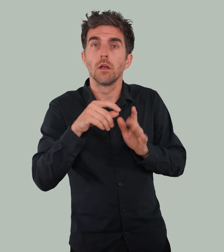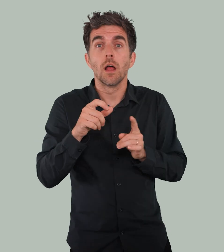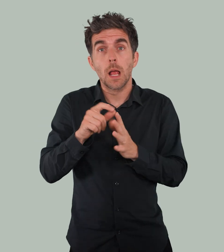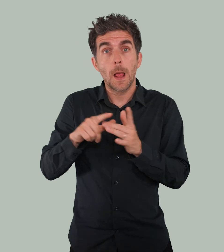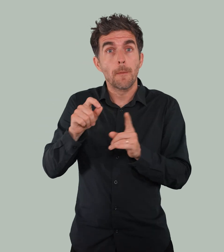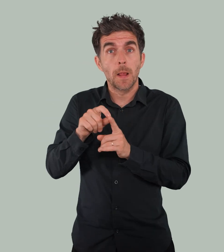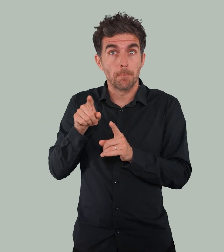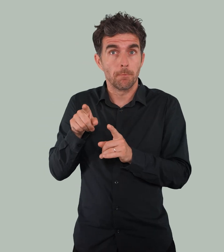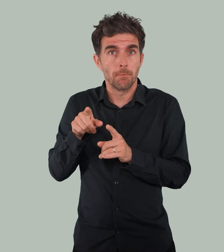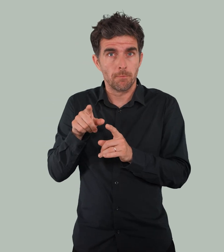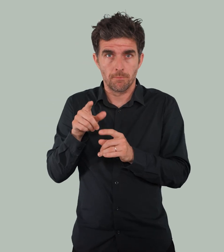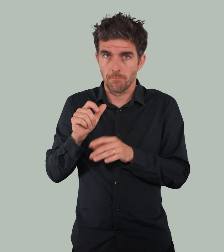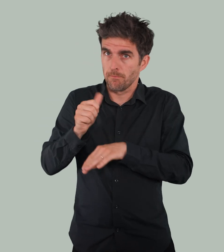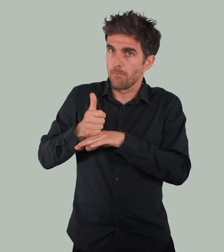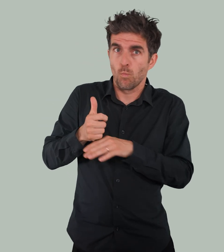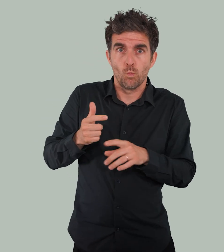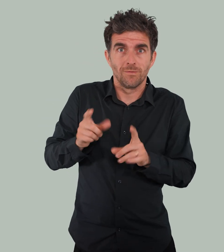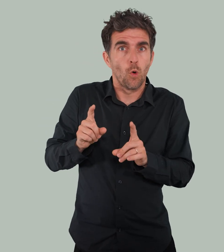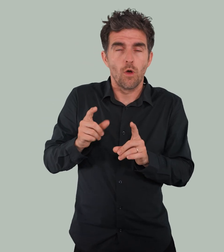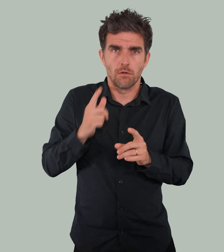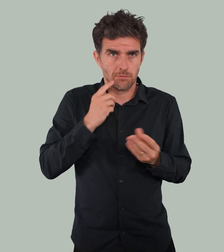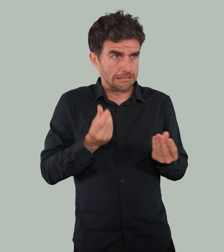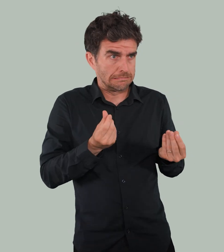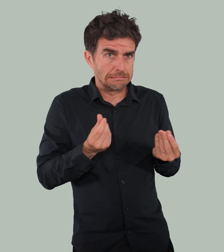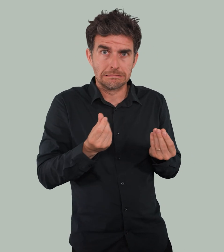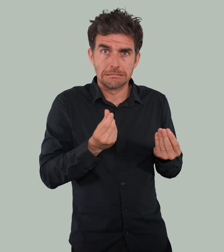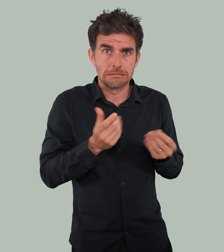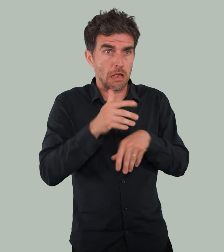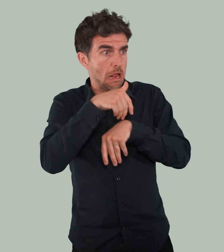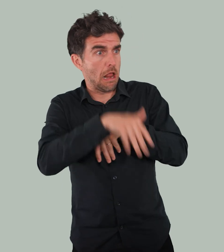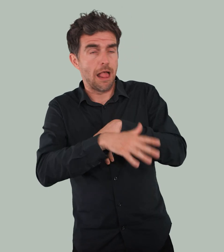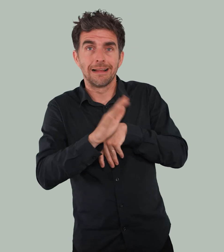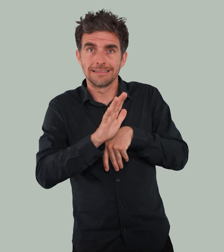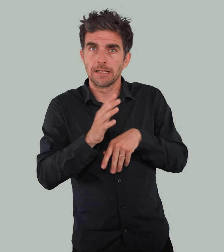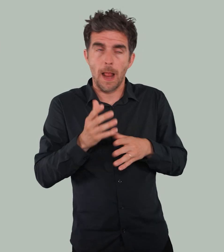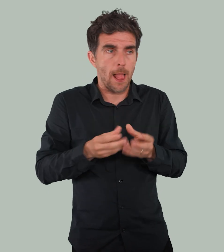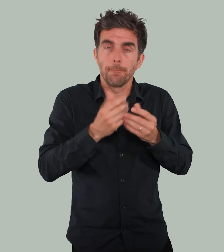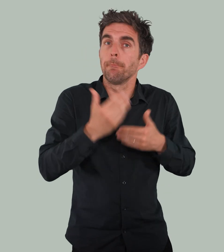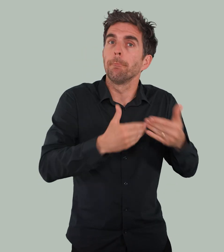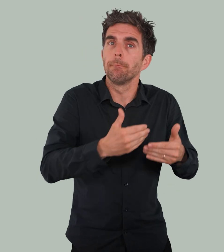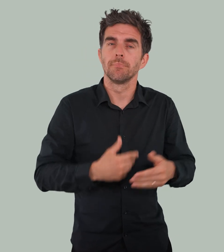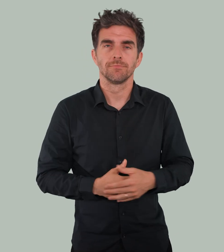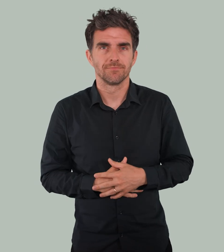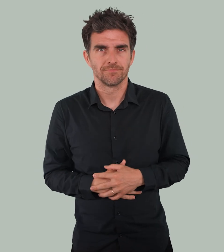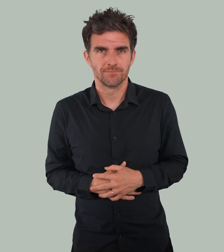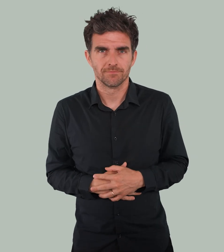a wider set of financial pressures rather than addressing them in isolation.